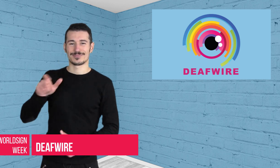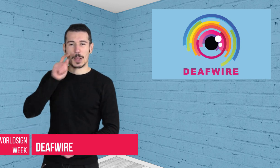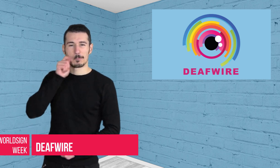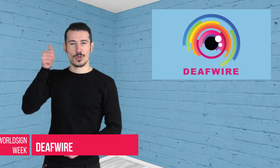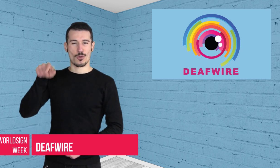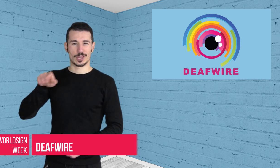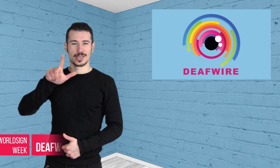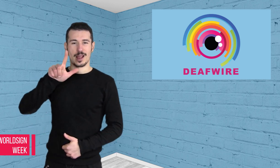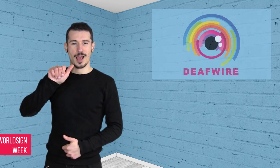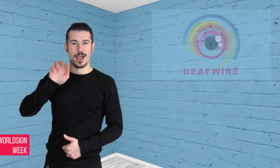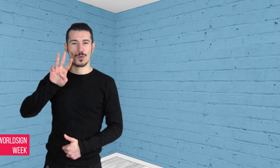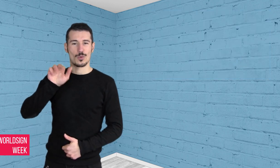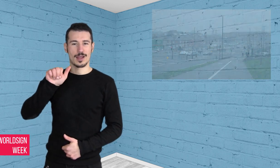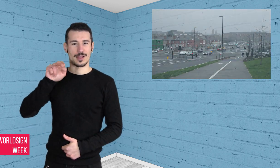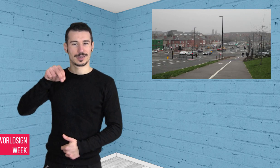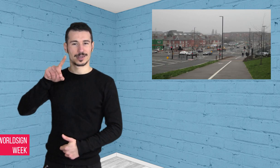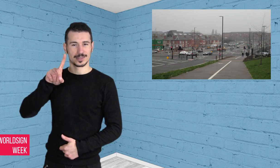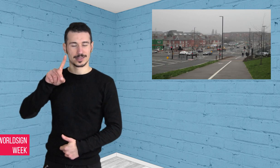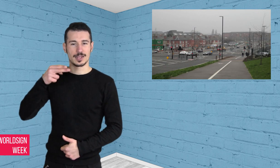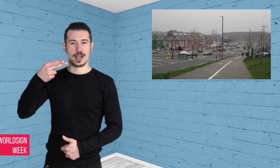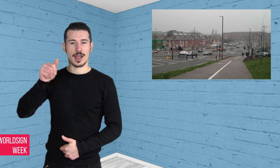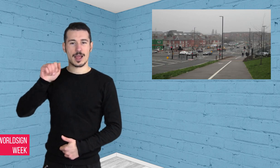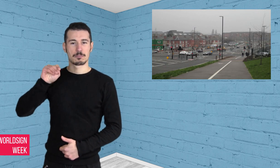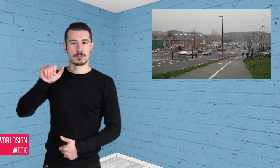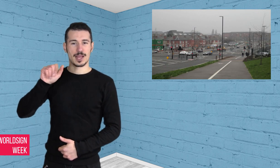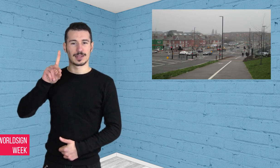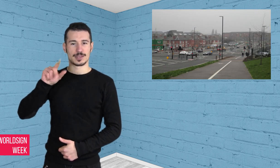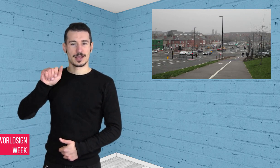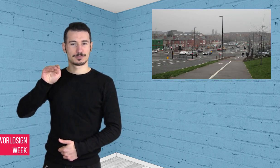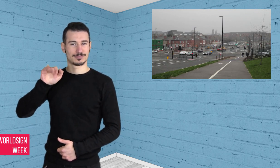Lawand Hamadamin, a deaf six-year-old boy,